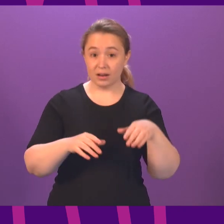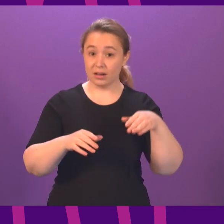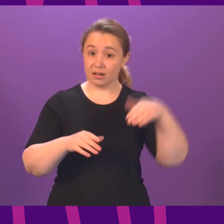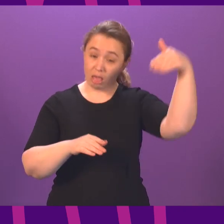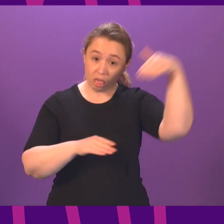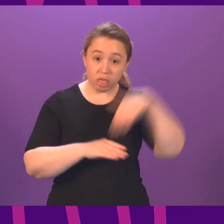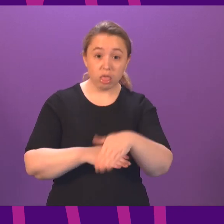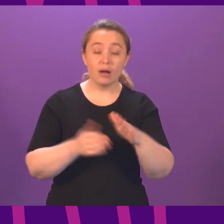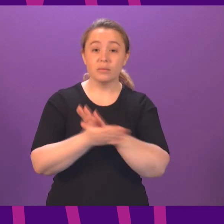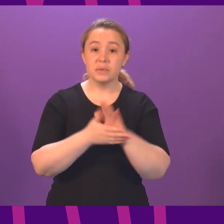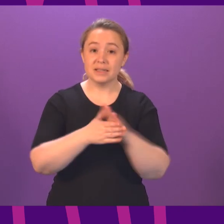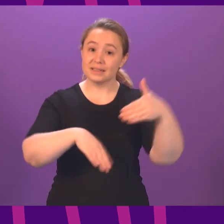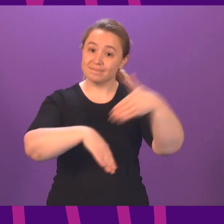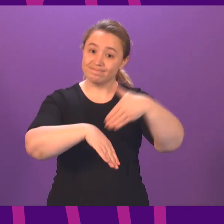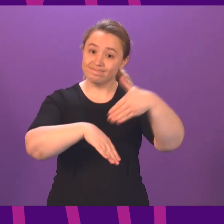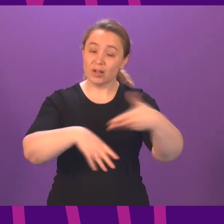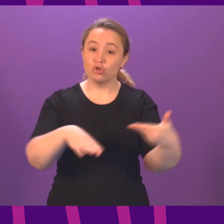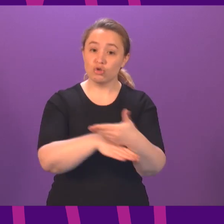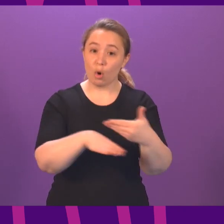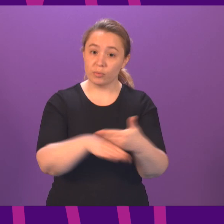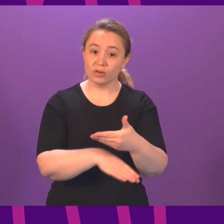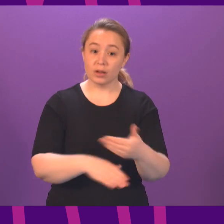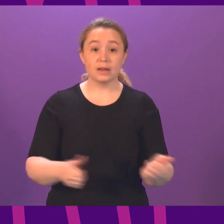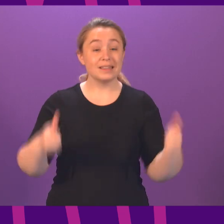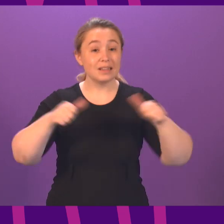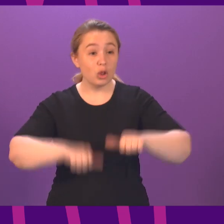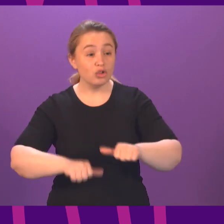impact on jobs and our economy. Although the solutions lie mostly with the United Kingdom